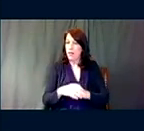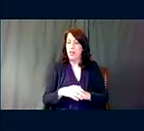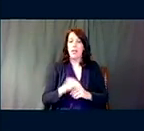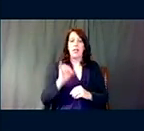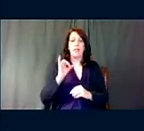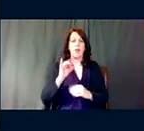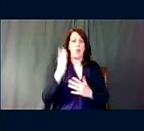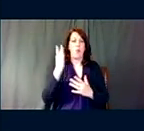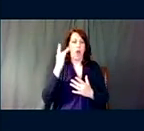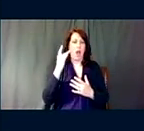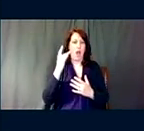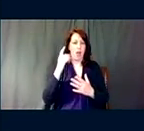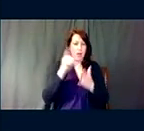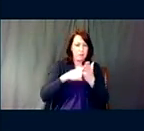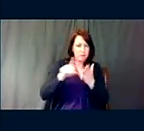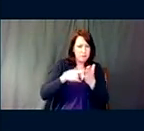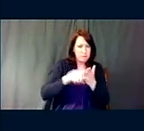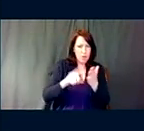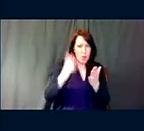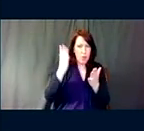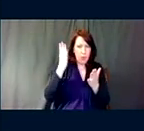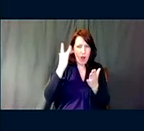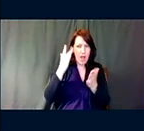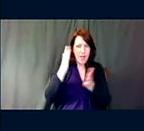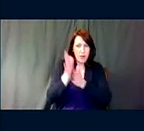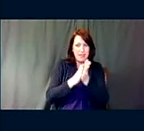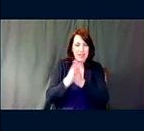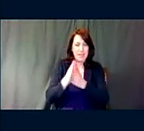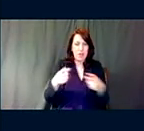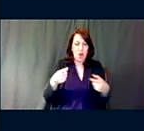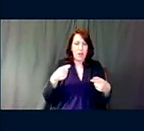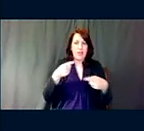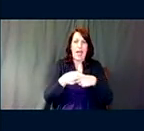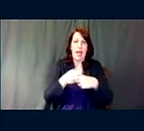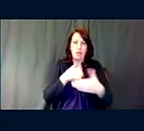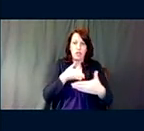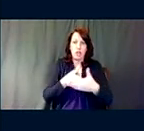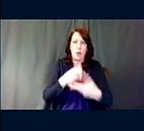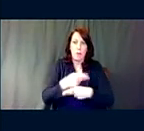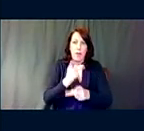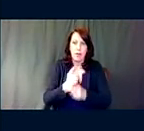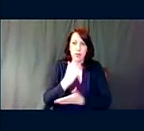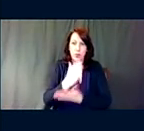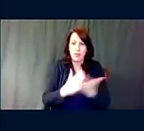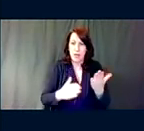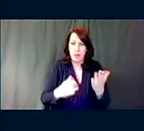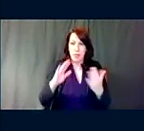INTERESTED IN DOING SOME WORK ON WHY THE INCENTIVES PROVED COUNTERPRODUCTIVE IN SOME OF THE VILLAGES.